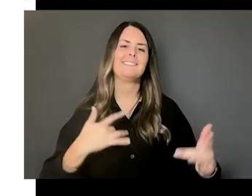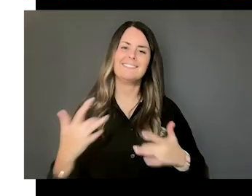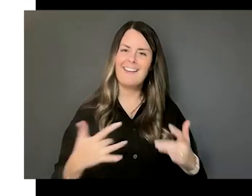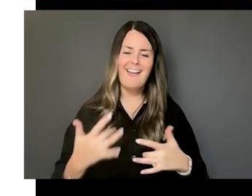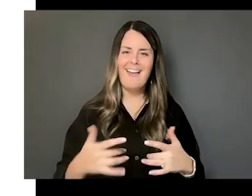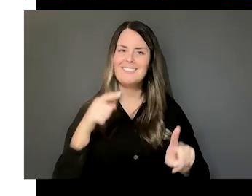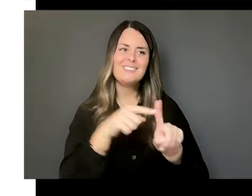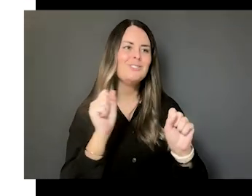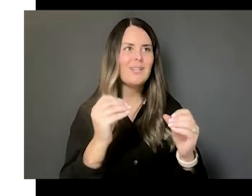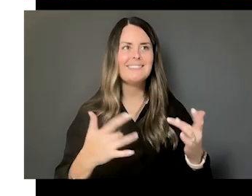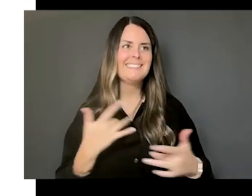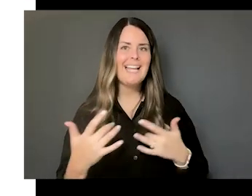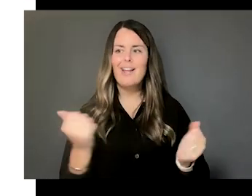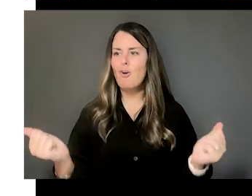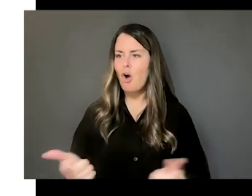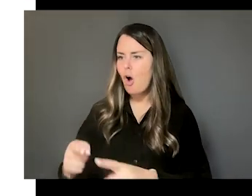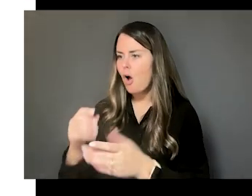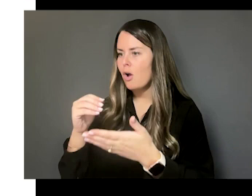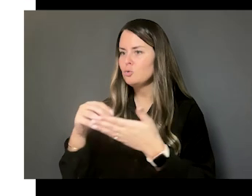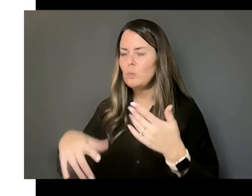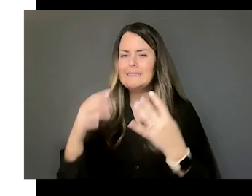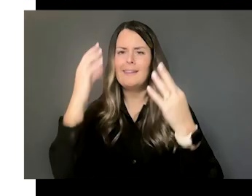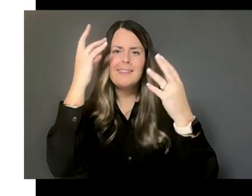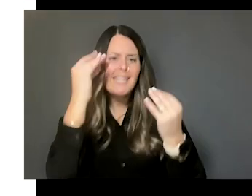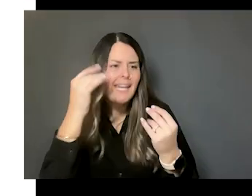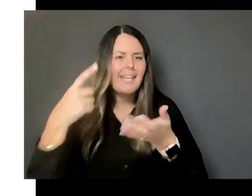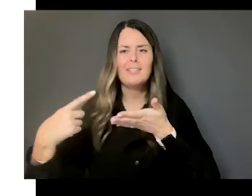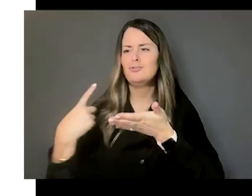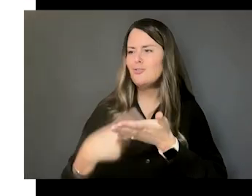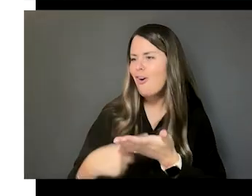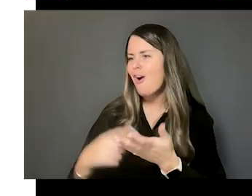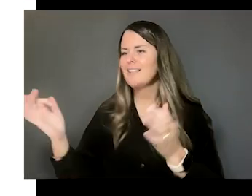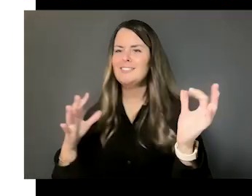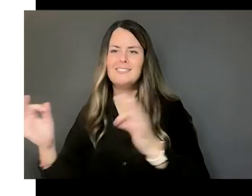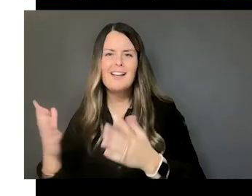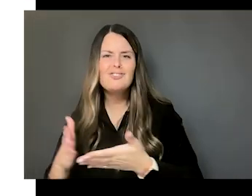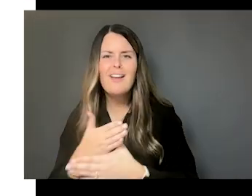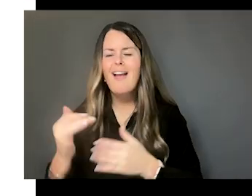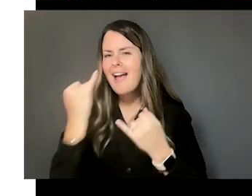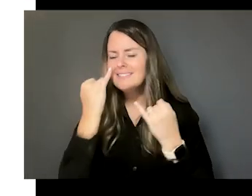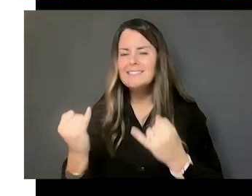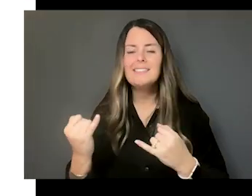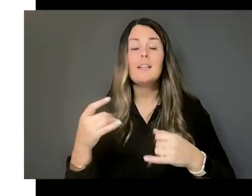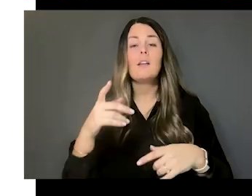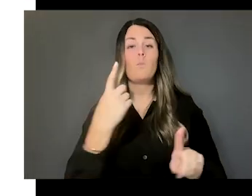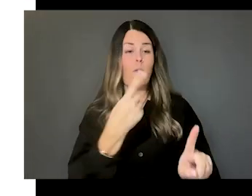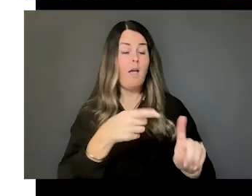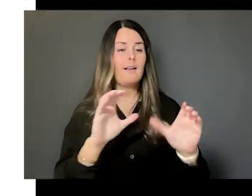She was excited that all of her students were thinking and talking and sharing ideas. One of her classes, she...